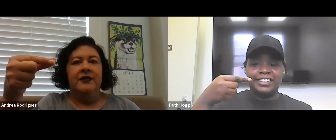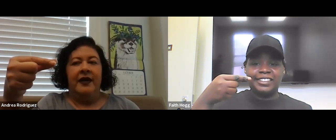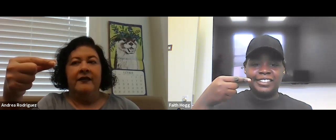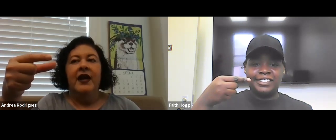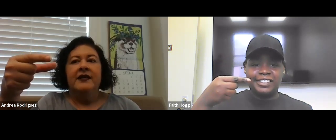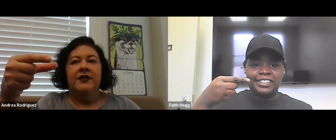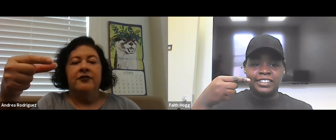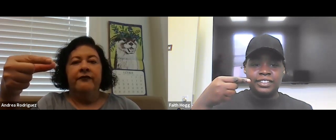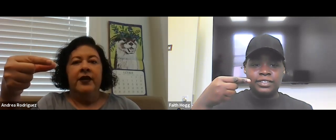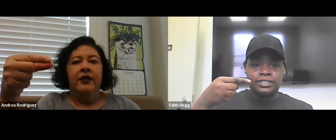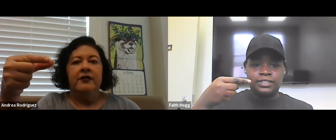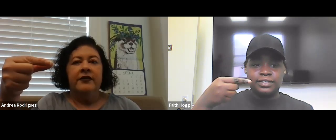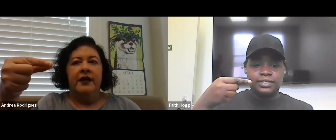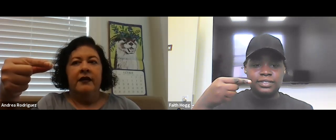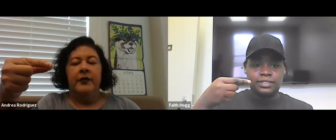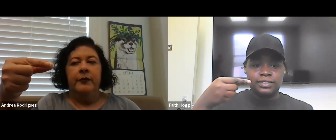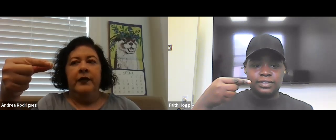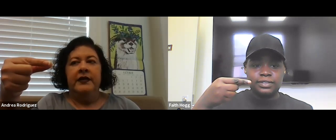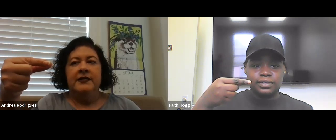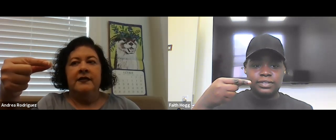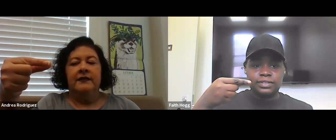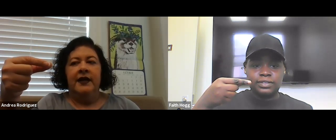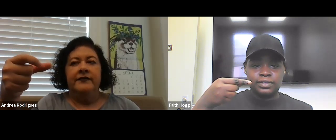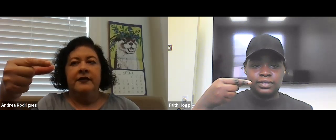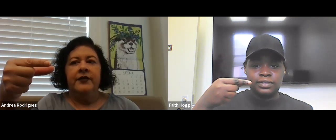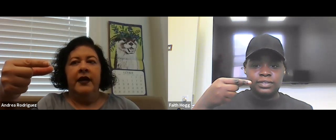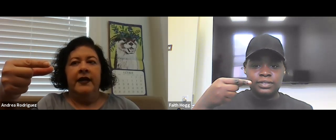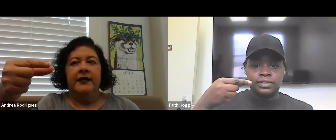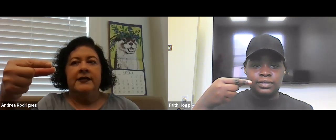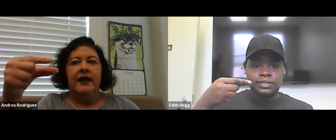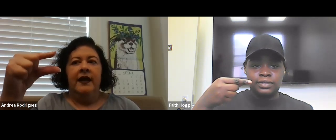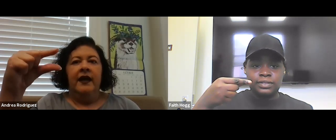you have. So your finger and your thumb are pointing to the left of your hands.